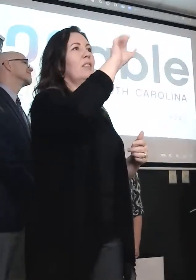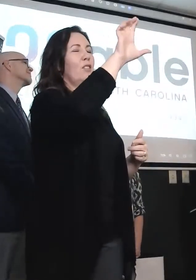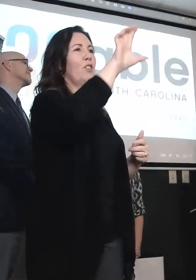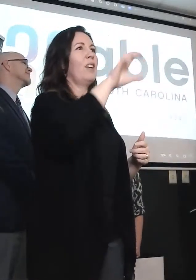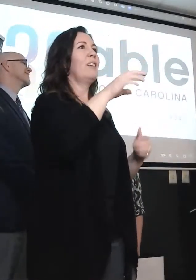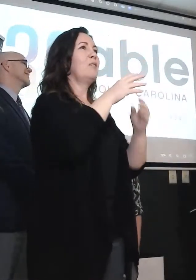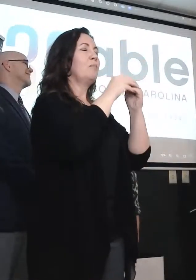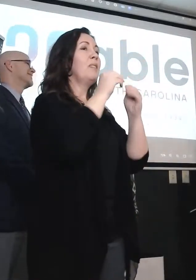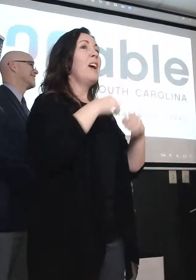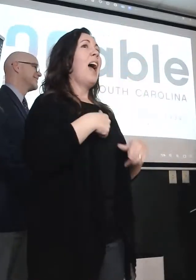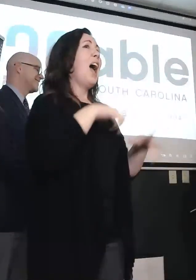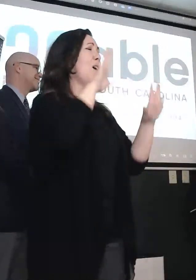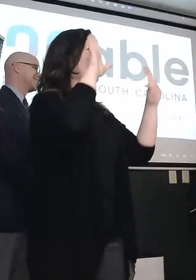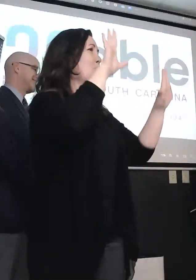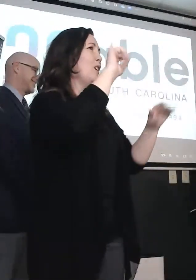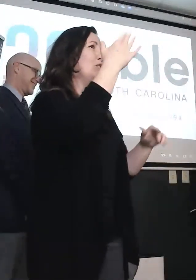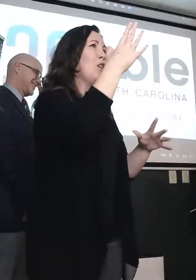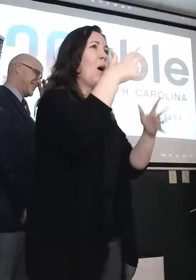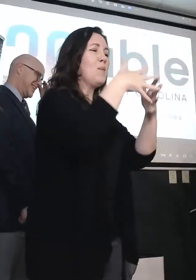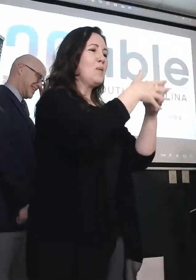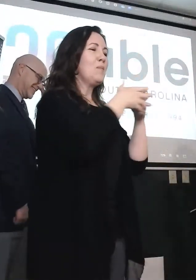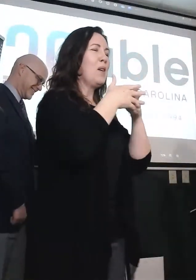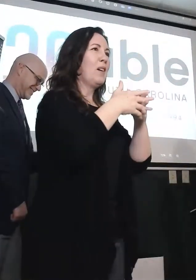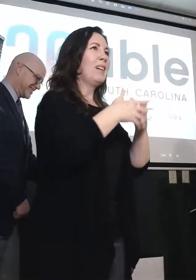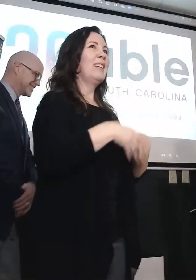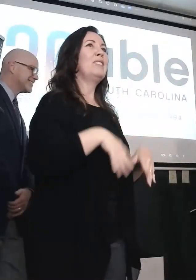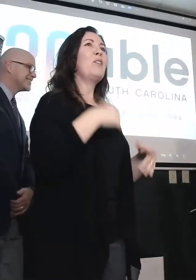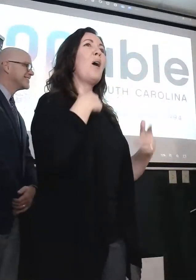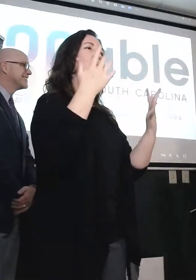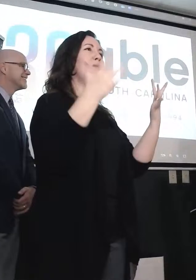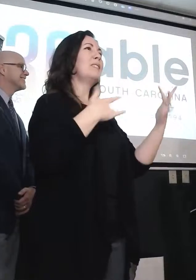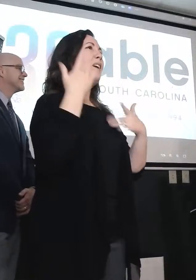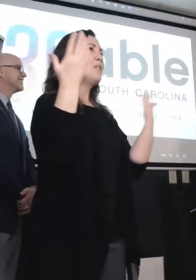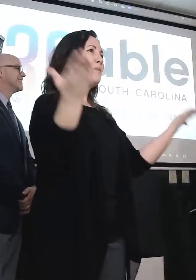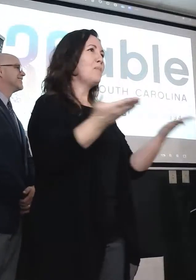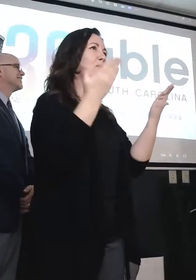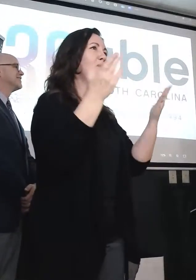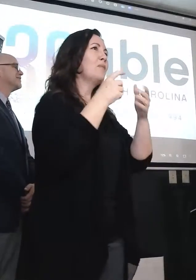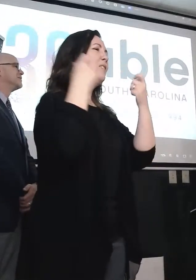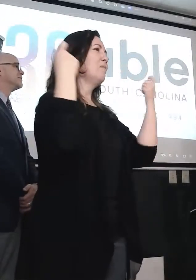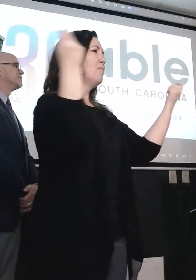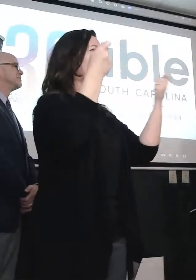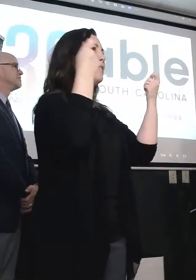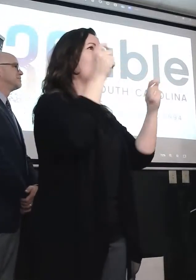think I have the greatest job in America so um I'm excited to be here to celebrate um the 30th